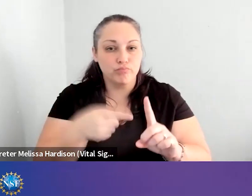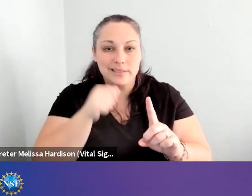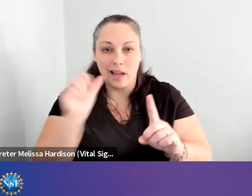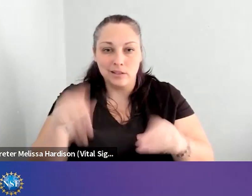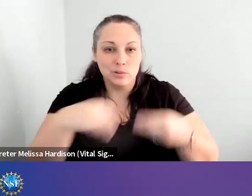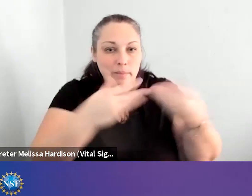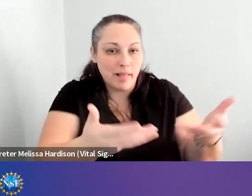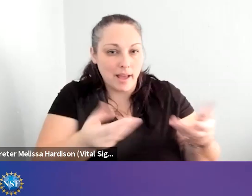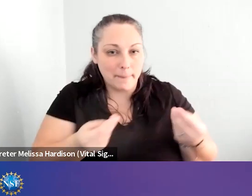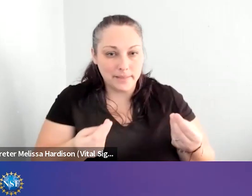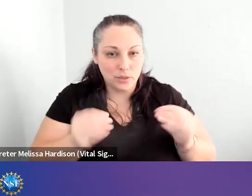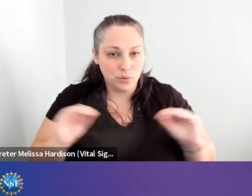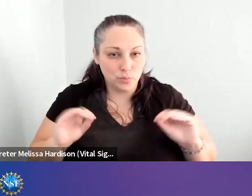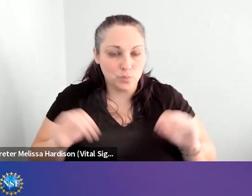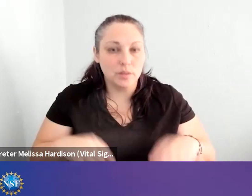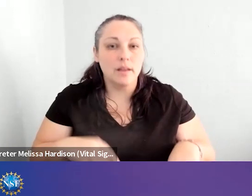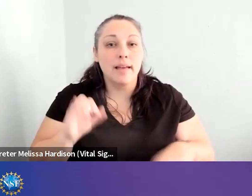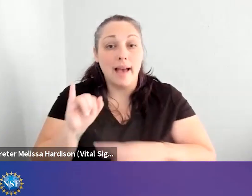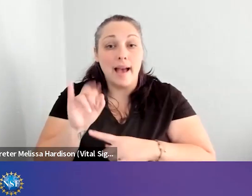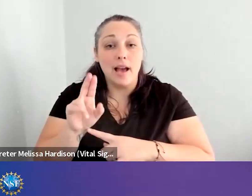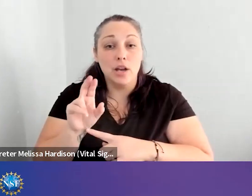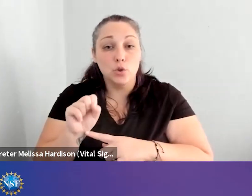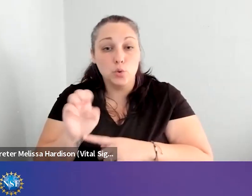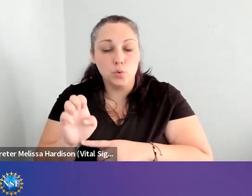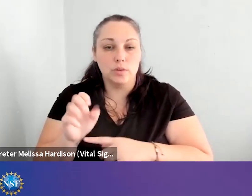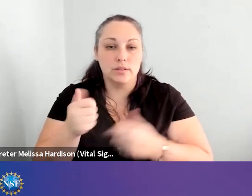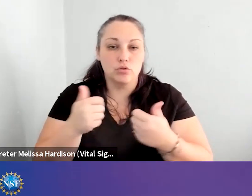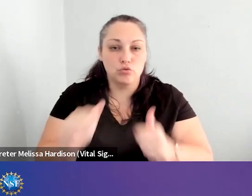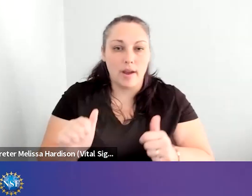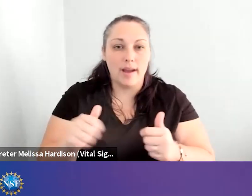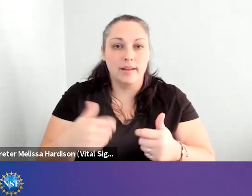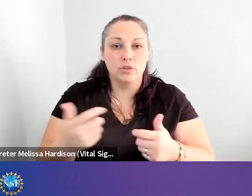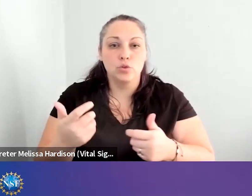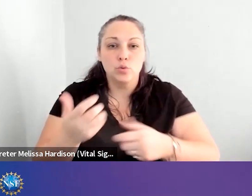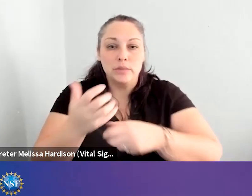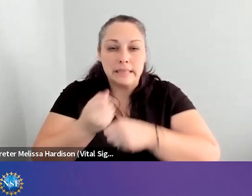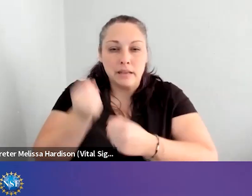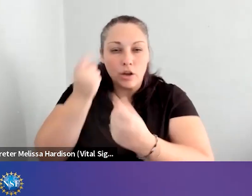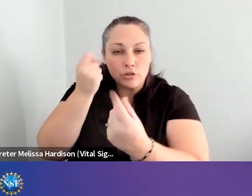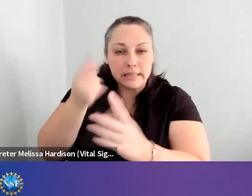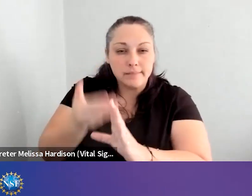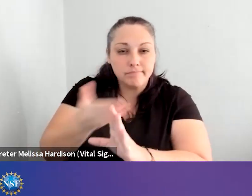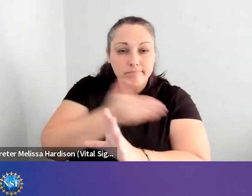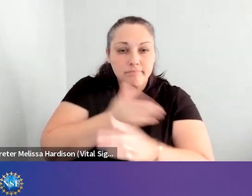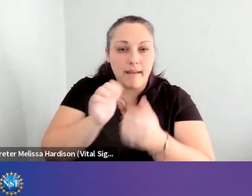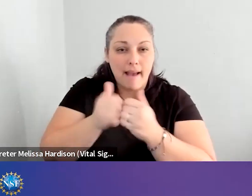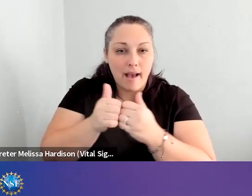The goal of IUSE is to ask and answer questions in advance or understanding of how to maximize student learning.